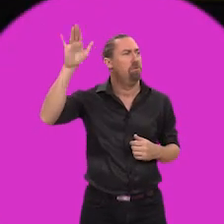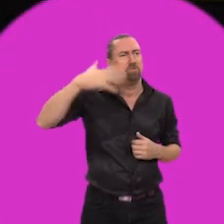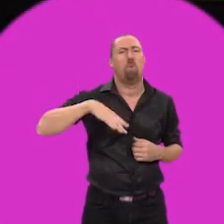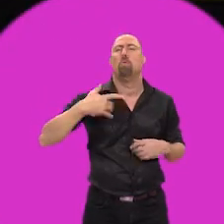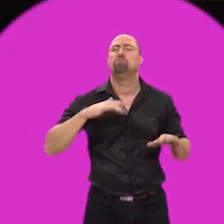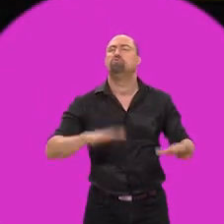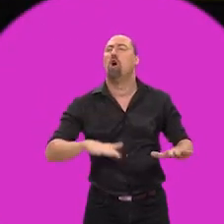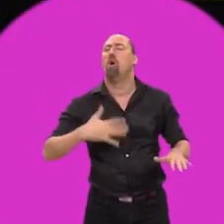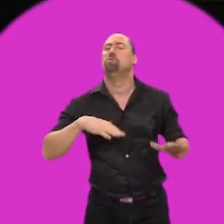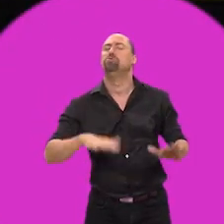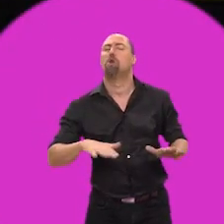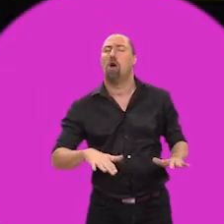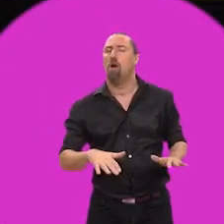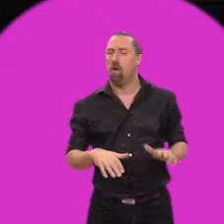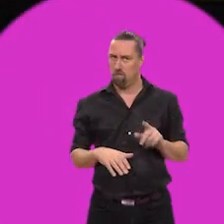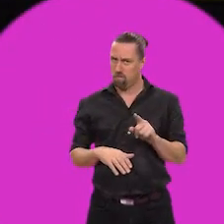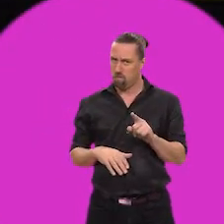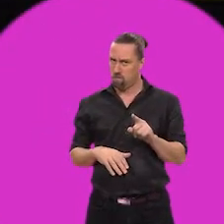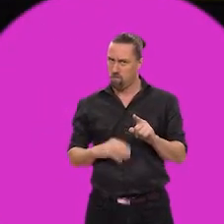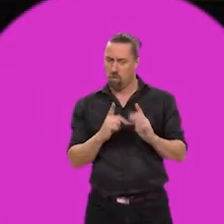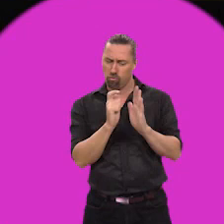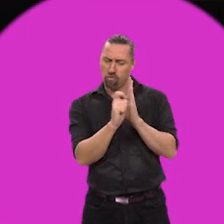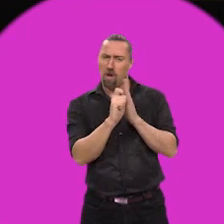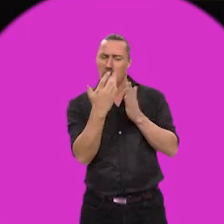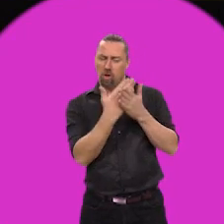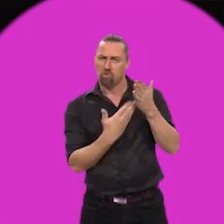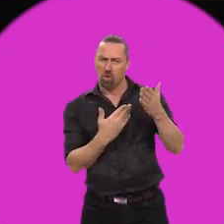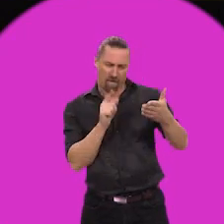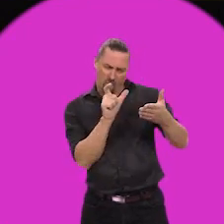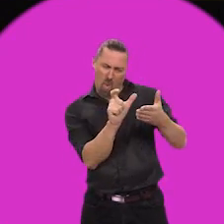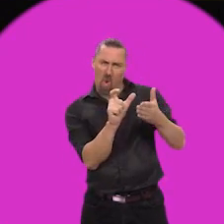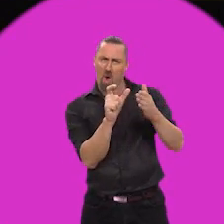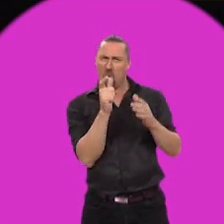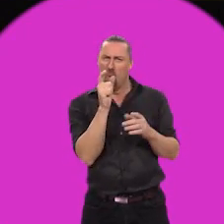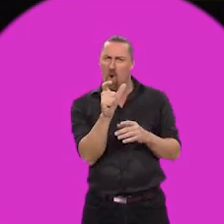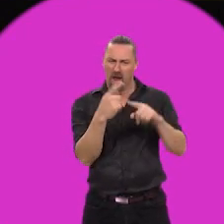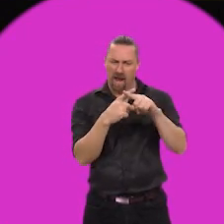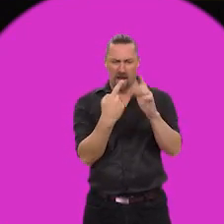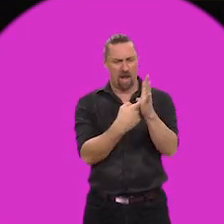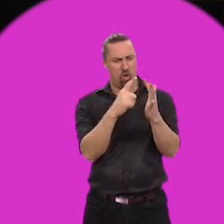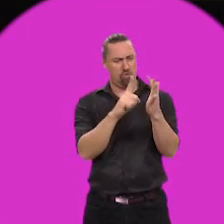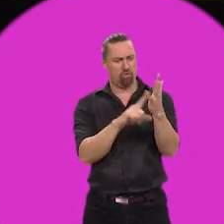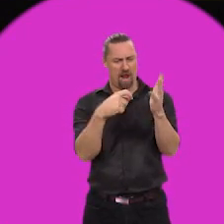"Can't we just stay?" The author tells us the children were reluctant adventurous.